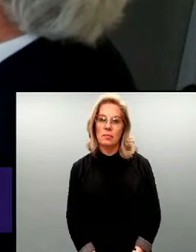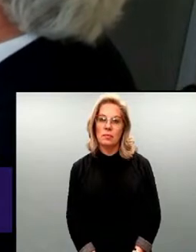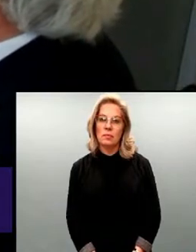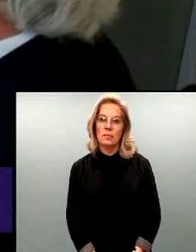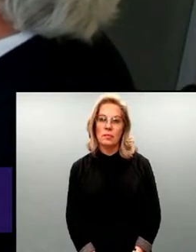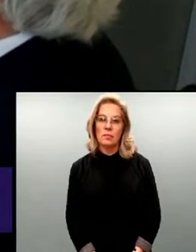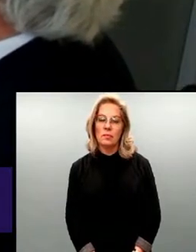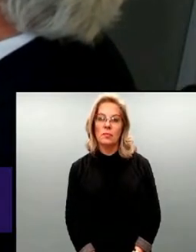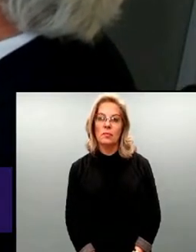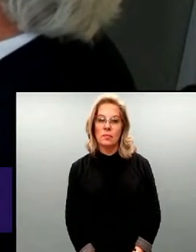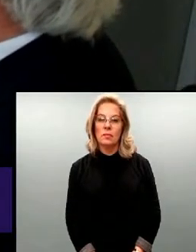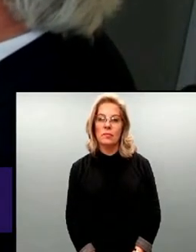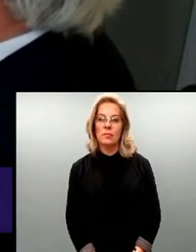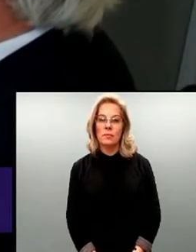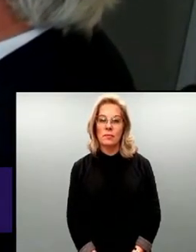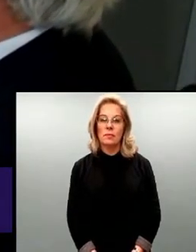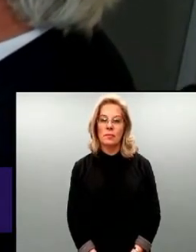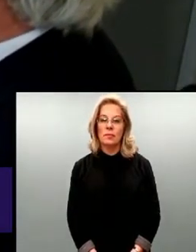appropriate. That's why it takes a long time.